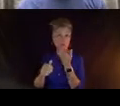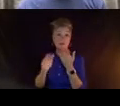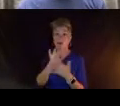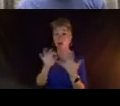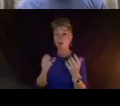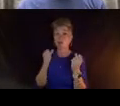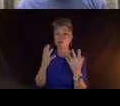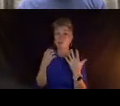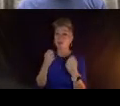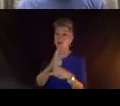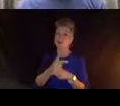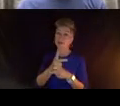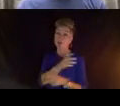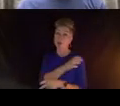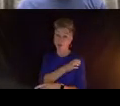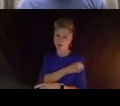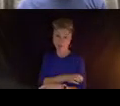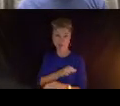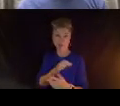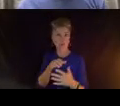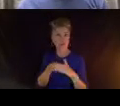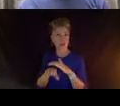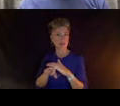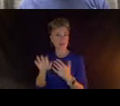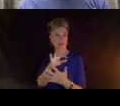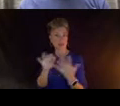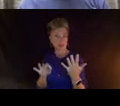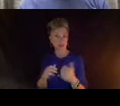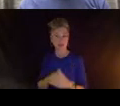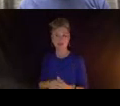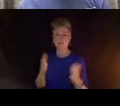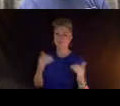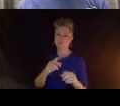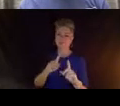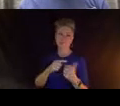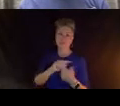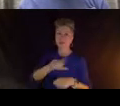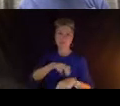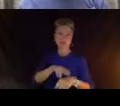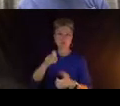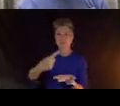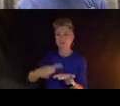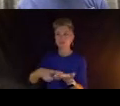to access those options. And then I would be remiss not to bring up PrEP which is one of my most favorite things truly